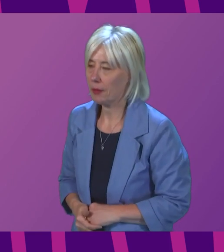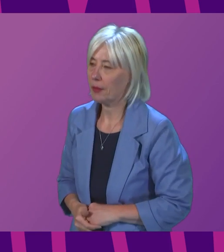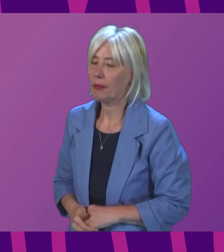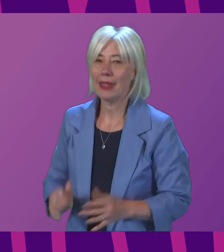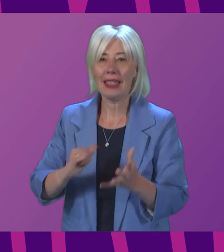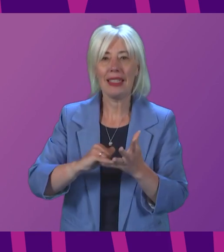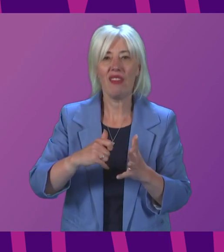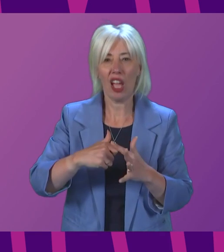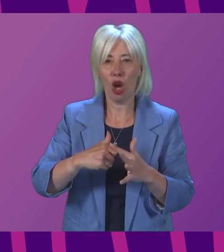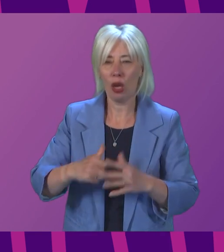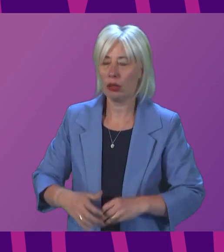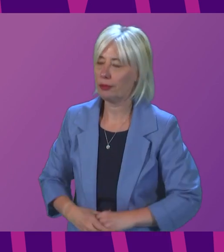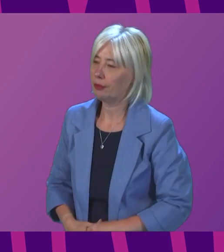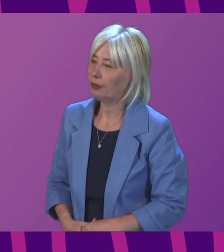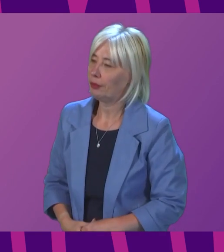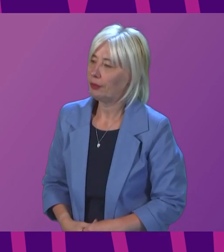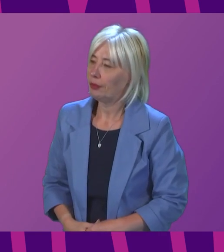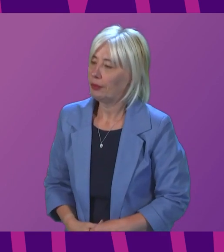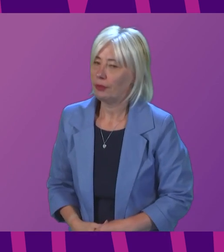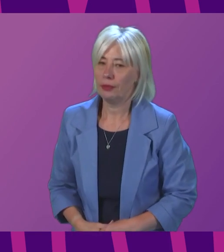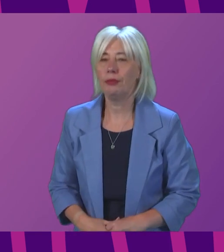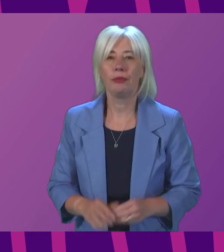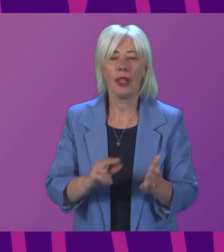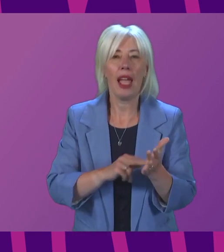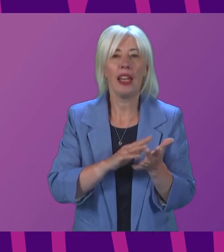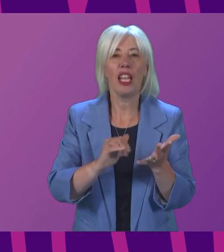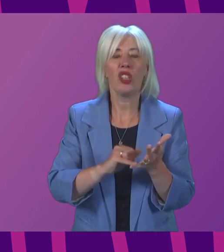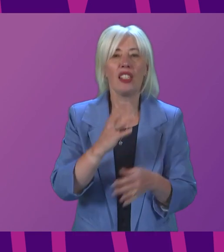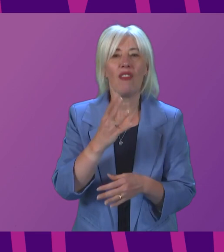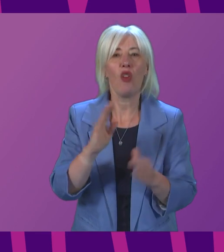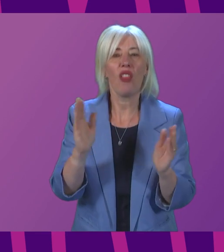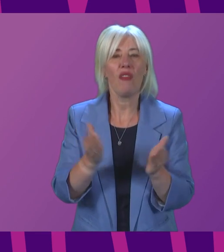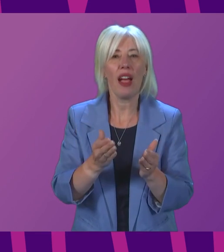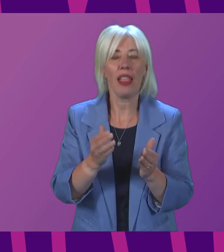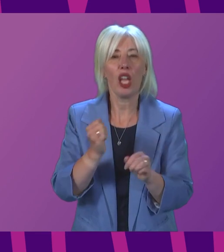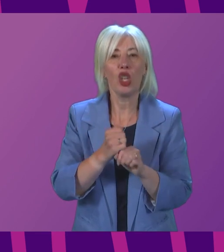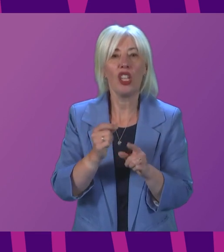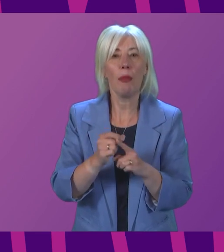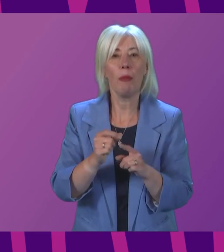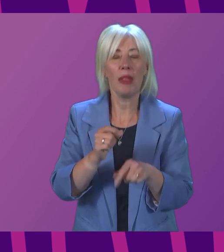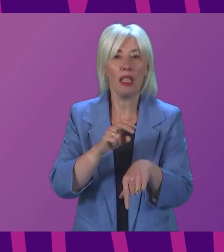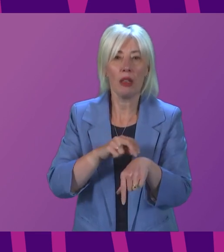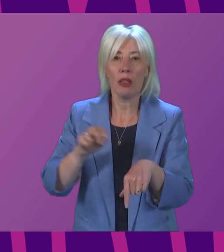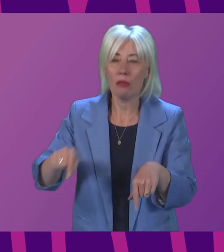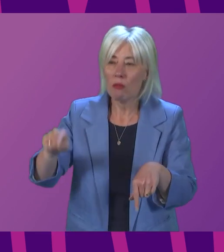NHS Forth Valley has admitted that general practices in central Falkirk, Polmont, the